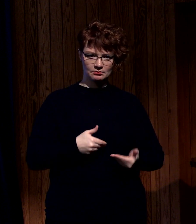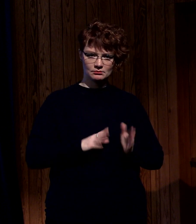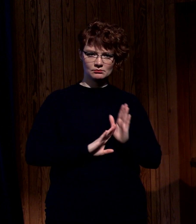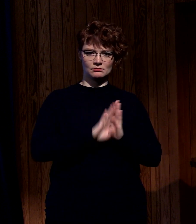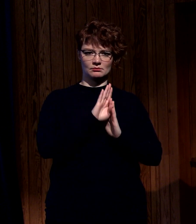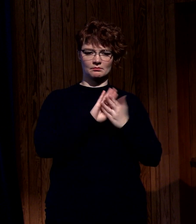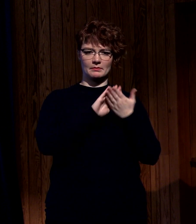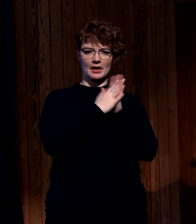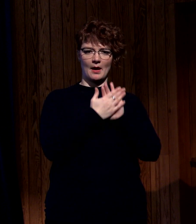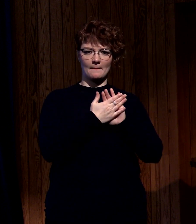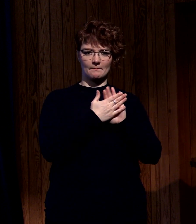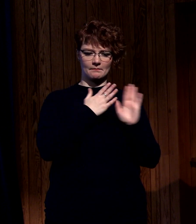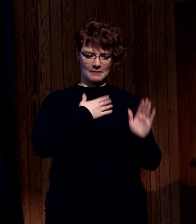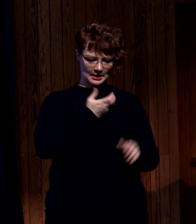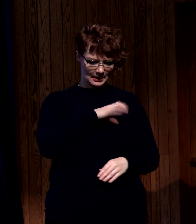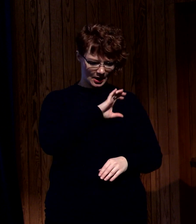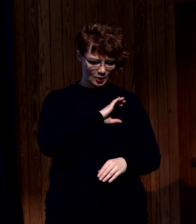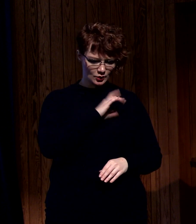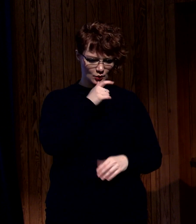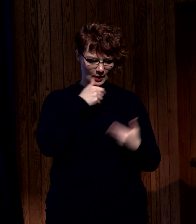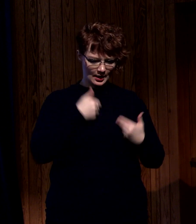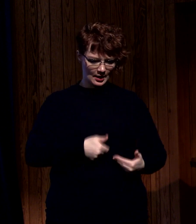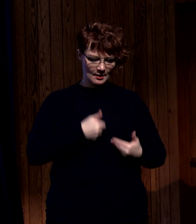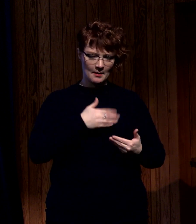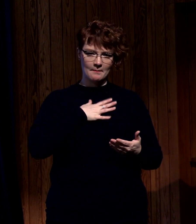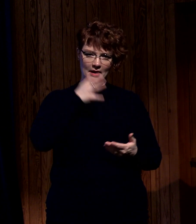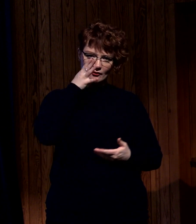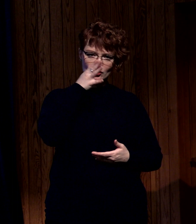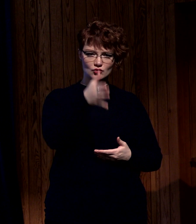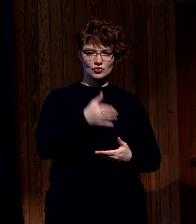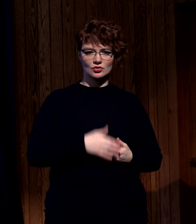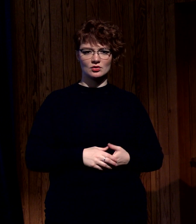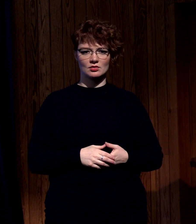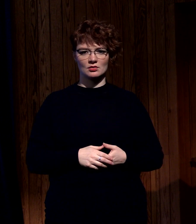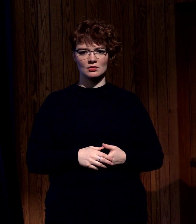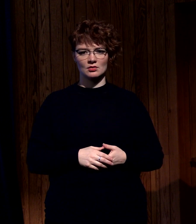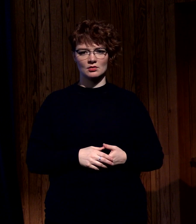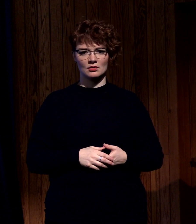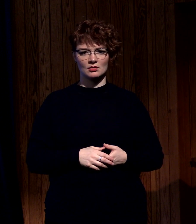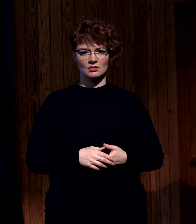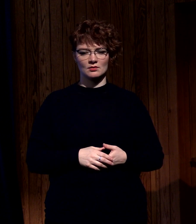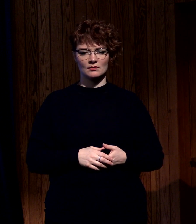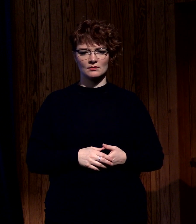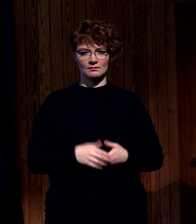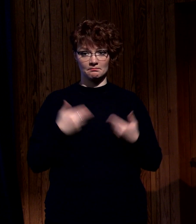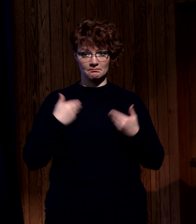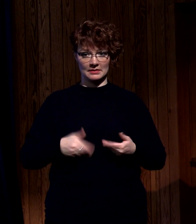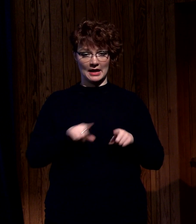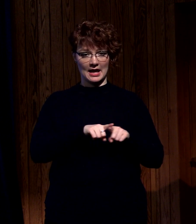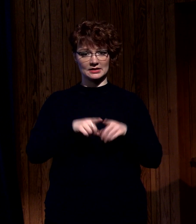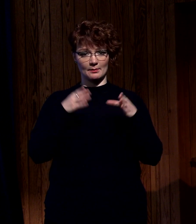and forming my own future and means a person. And the reason I